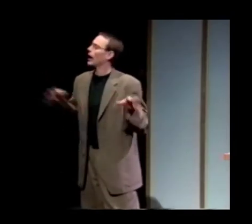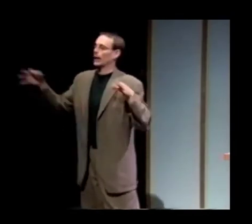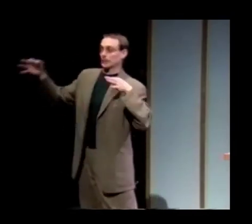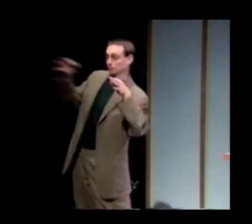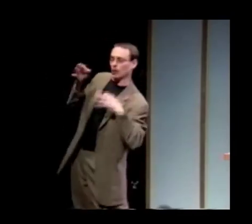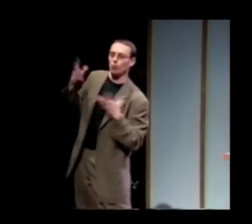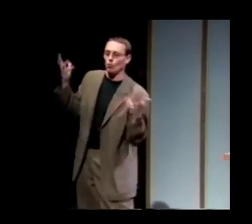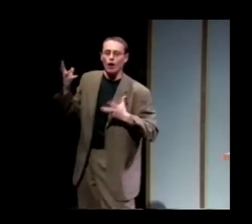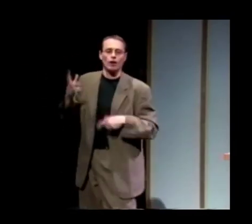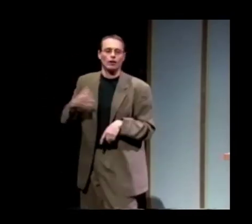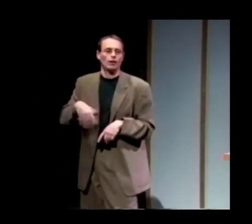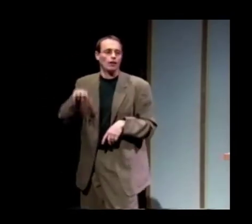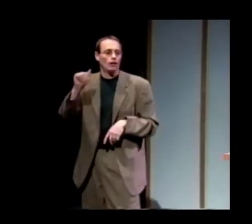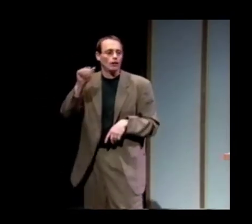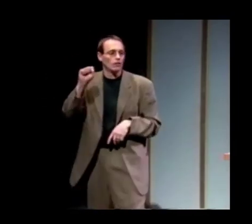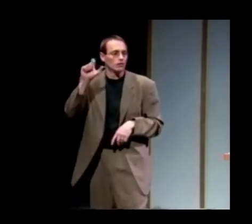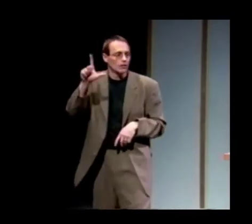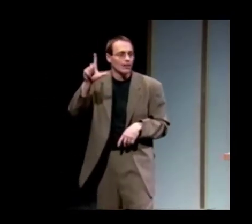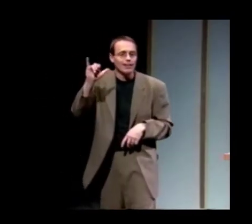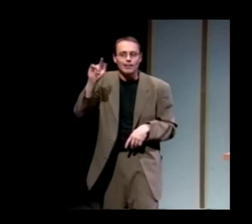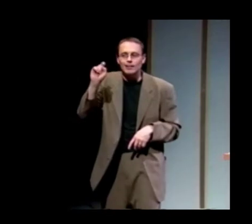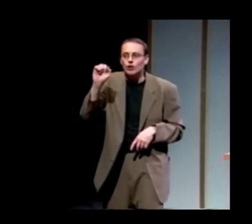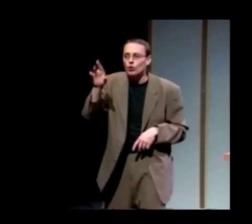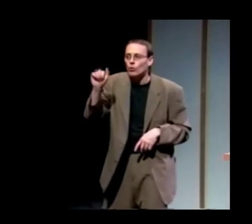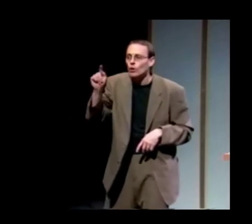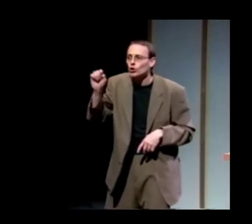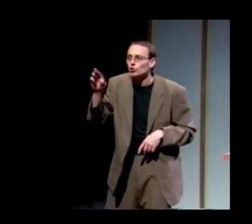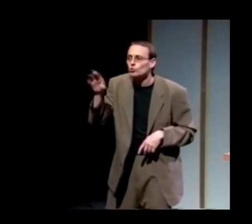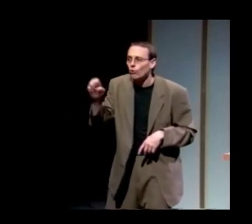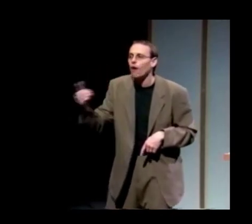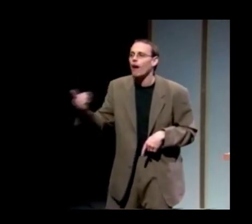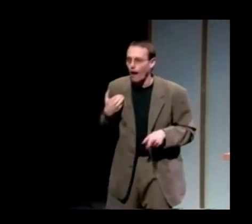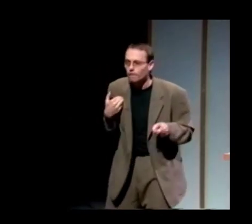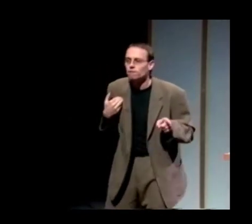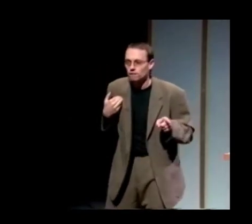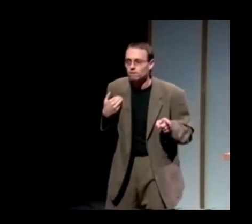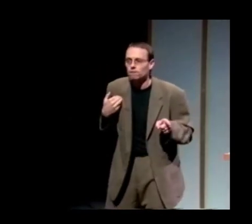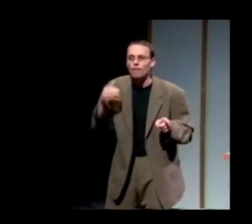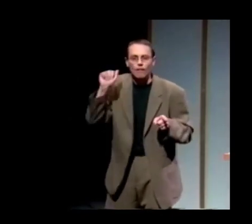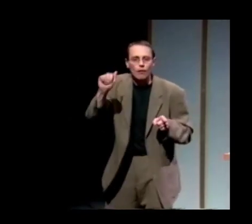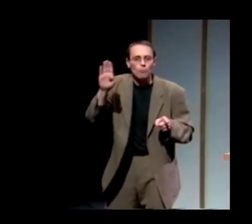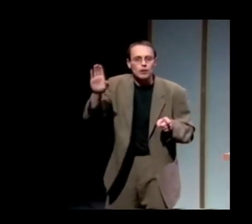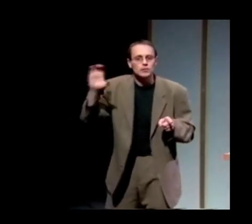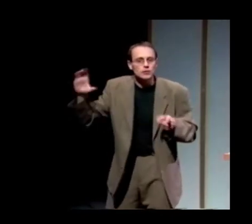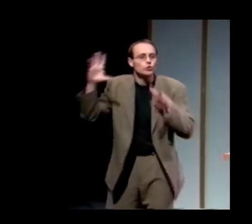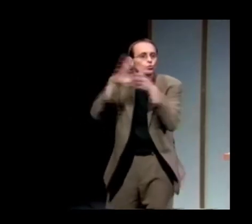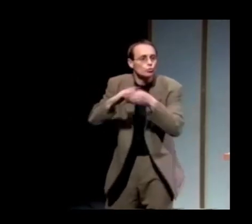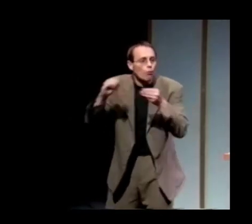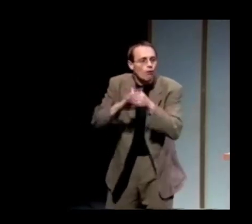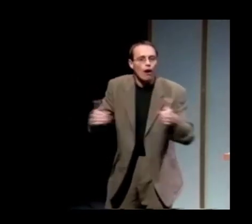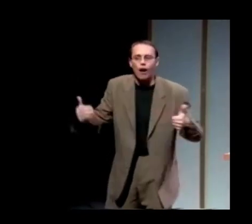THAN THE OTHERS, AND THEY EXPLAINED TO ME THAT THEY WERE DOING ASL LITERATURE, THAT ASL HAS LITERATURE.